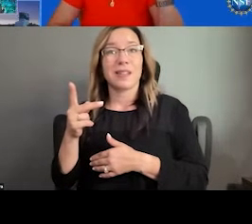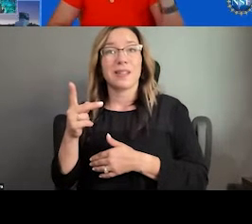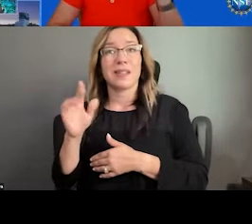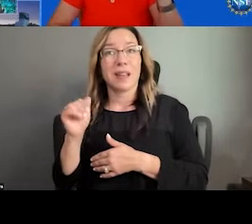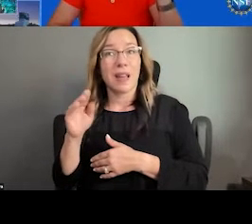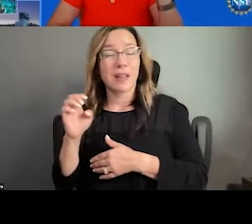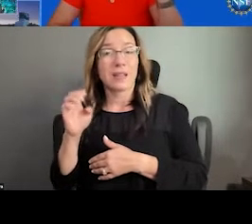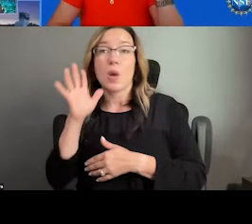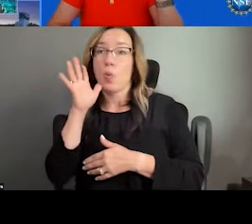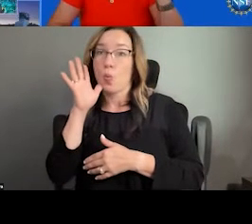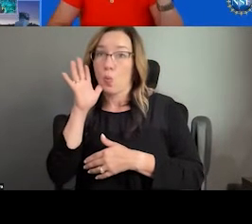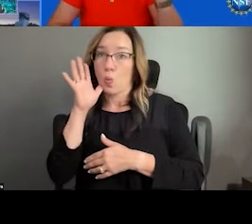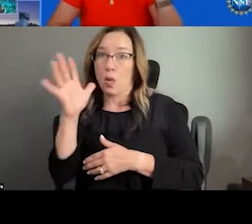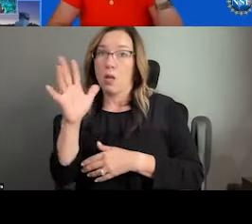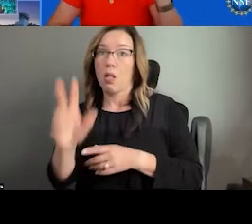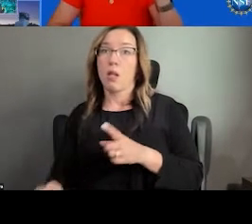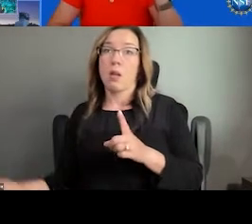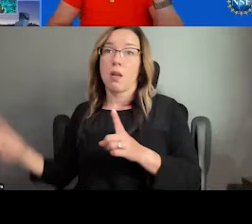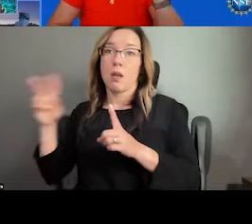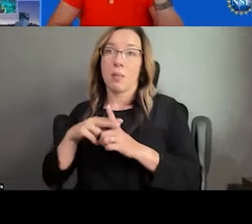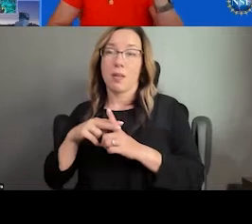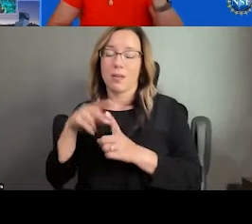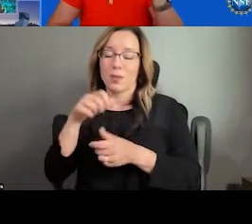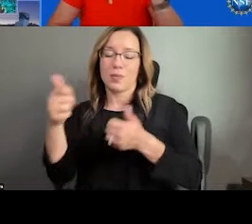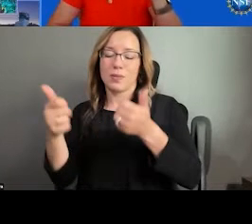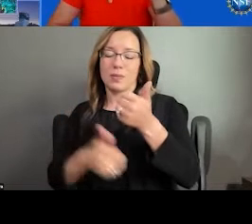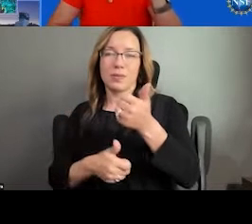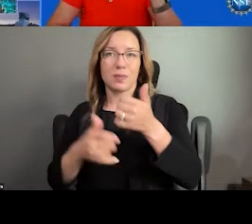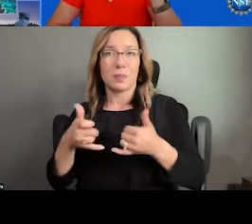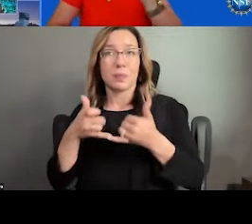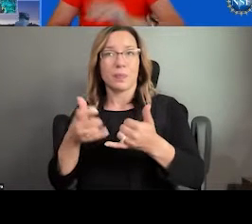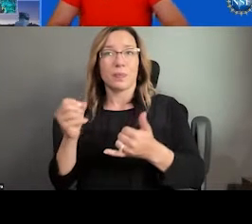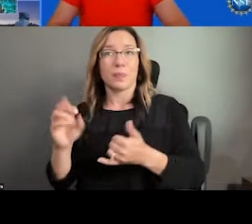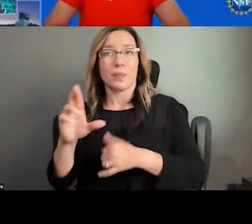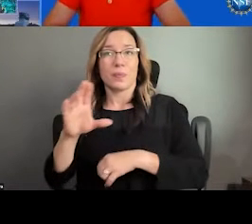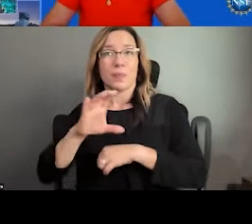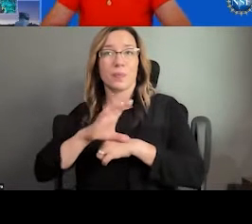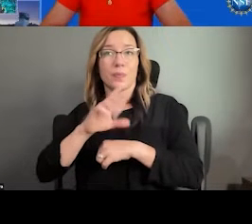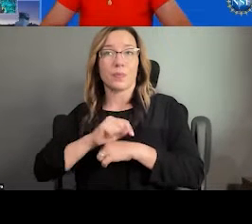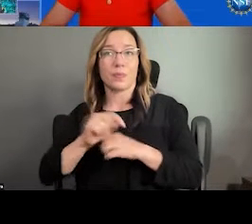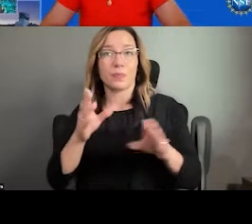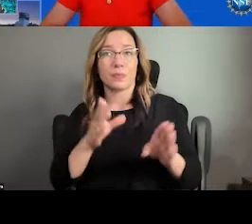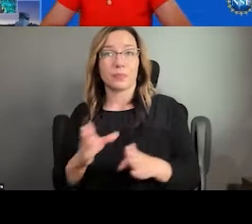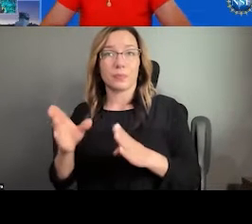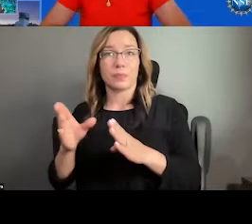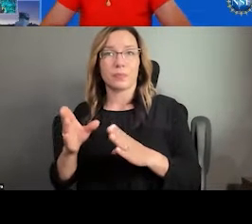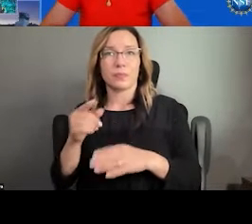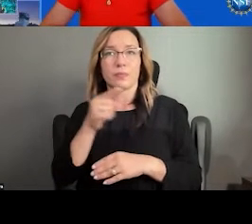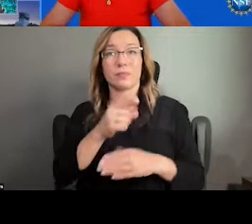apply to a subaward or consultant arrangement. The proposal has to justify